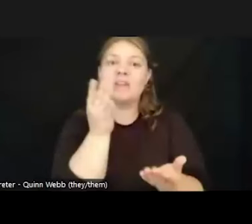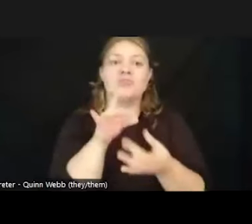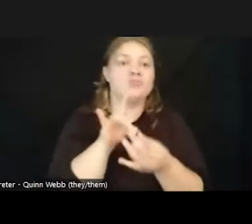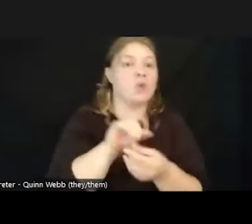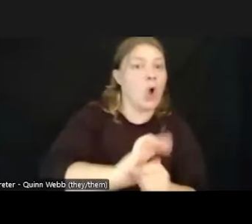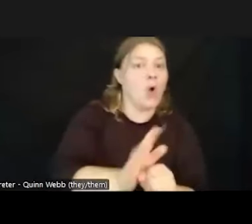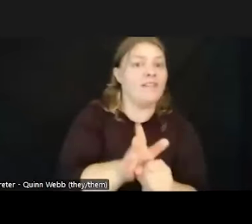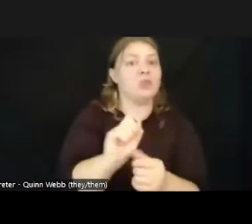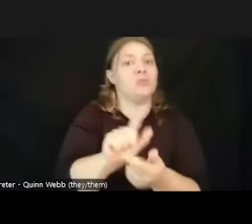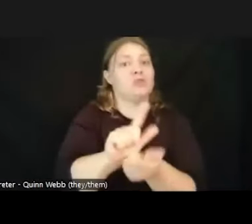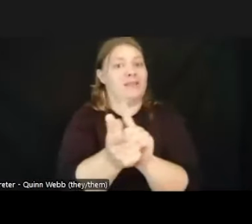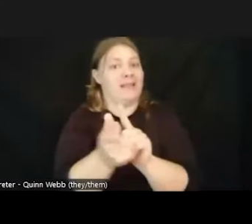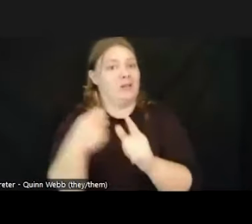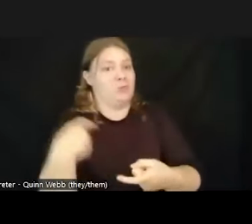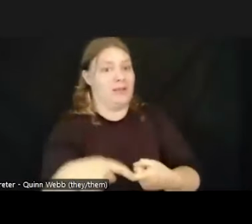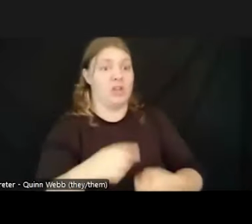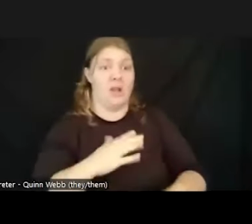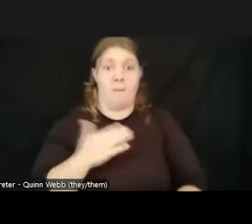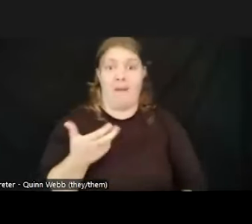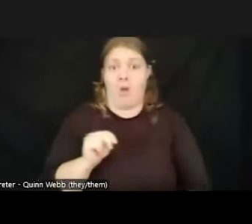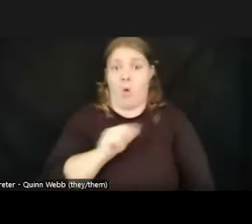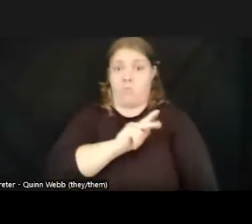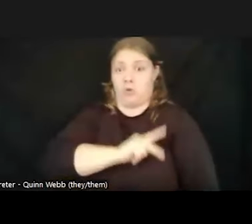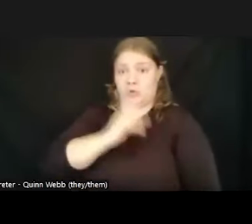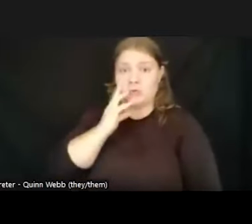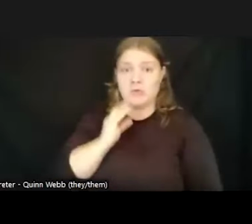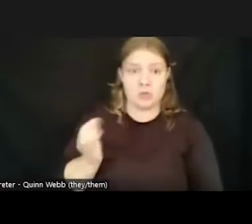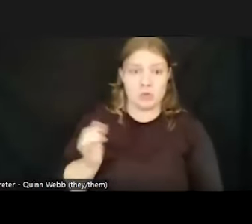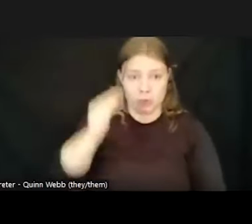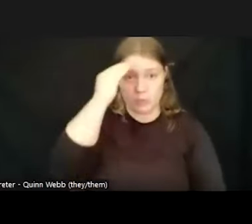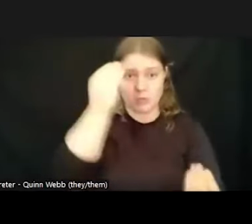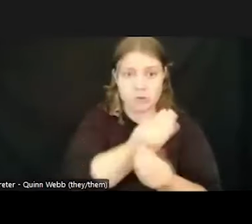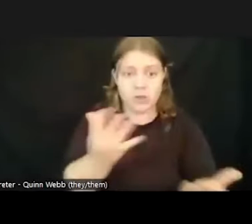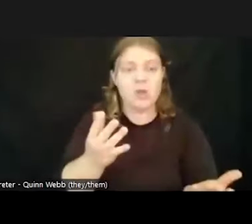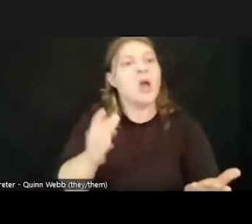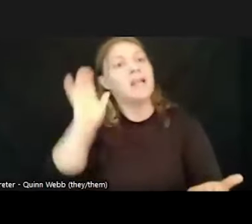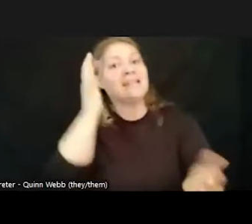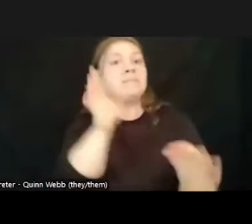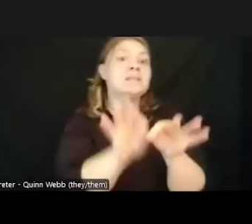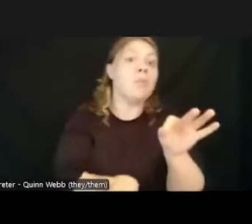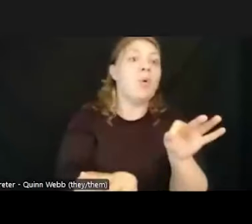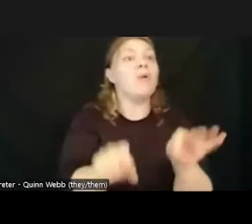personal experience as well and this would seem simple but too often it wasn't happening um the